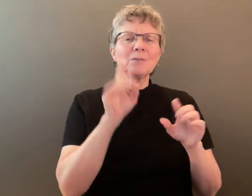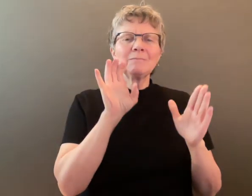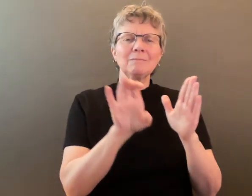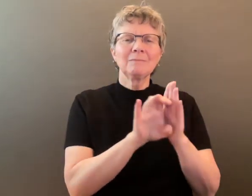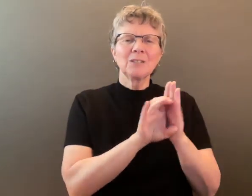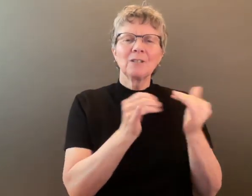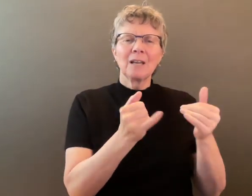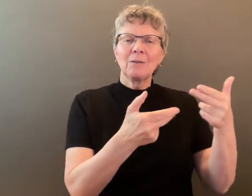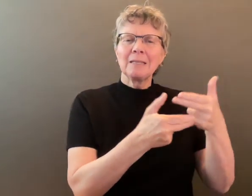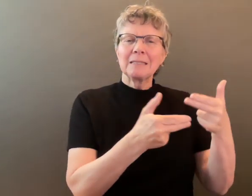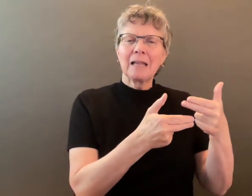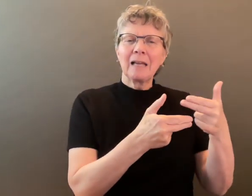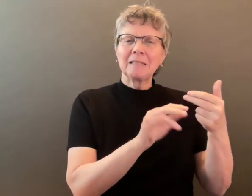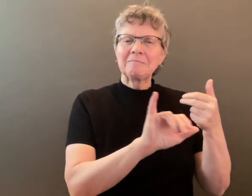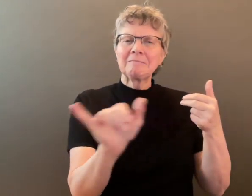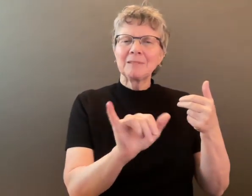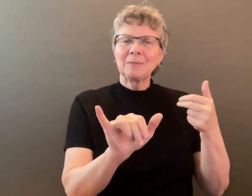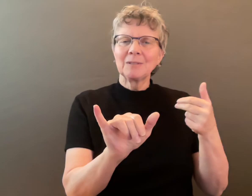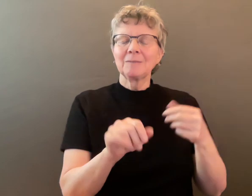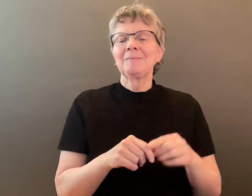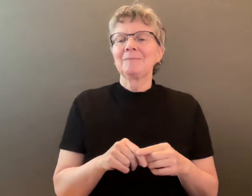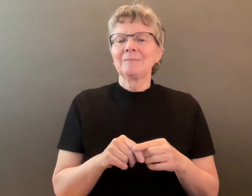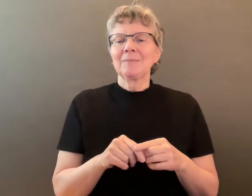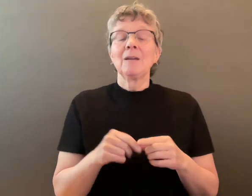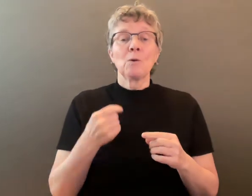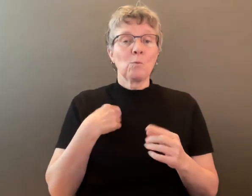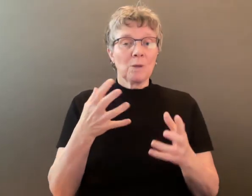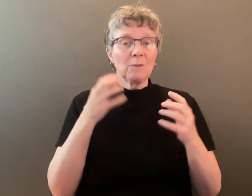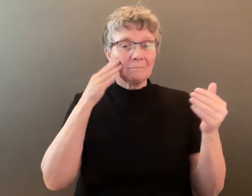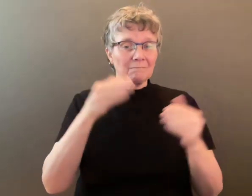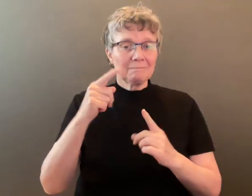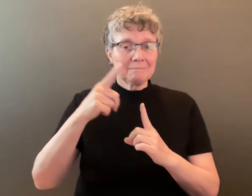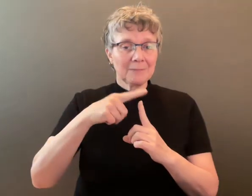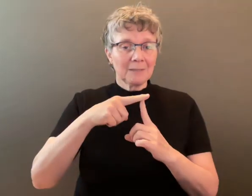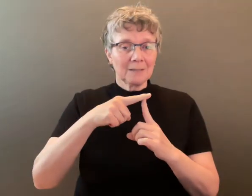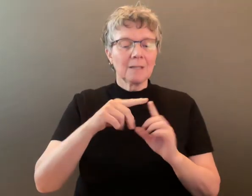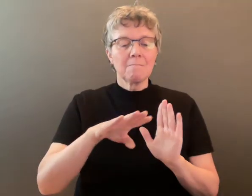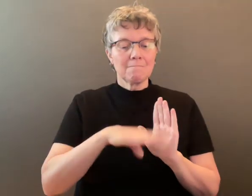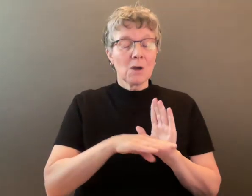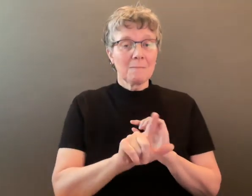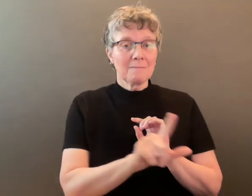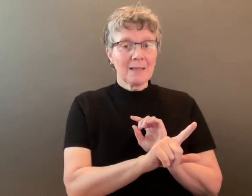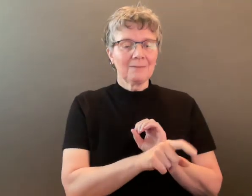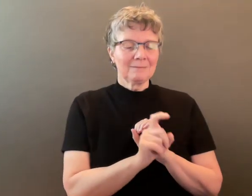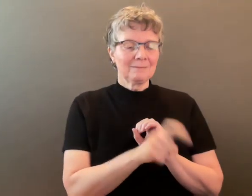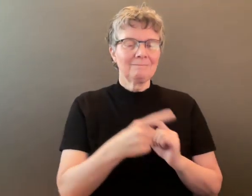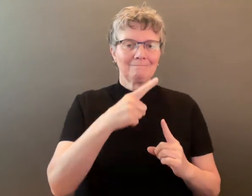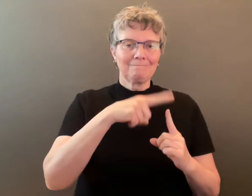Since we’re interested in the period, we’ll click the period timer box in the bottom left. This just